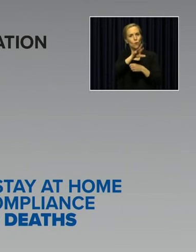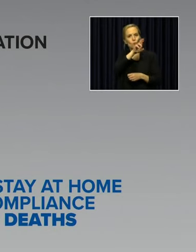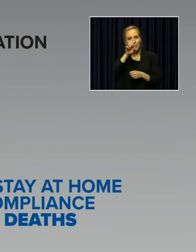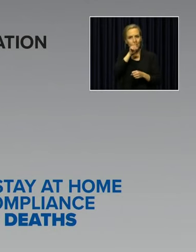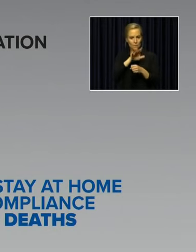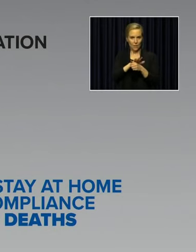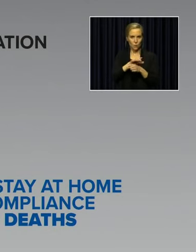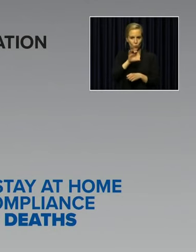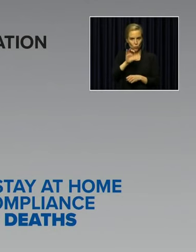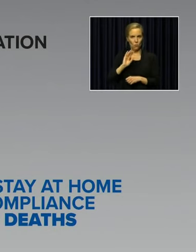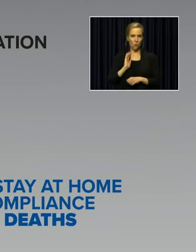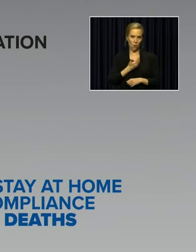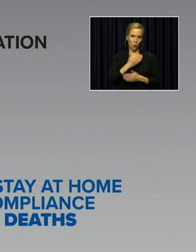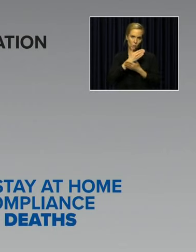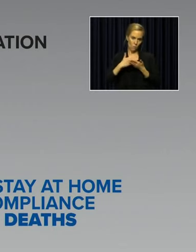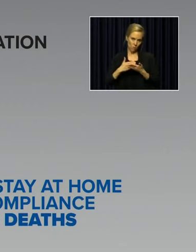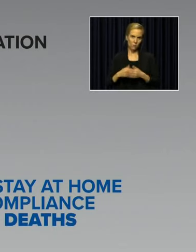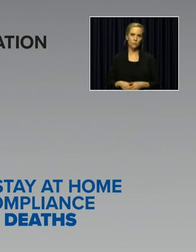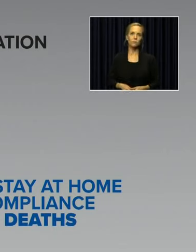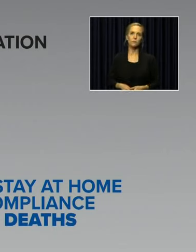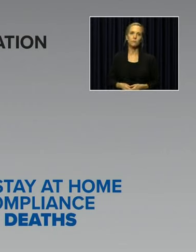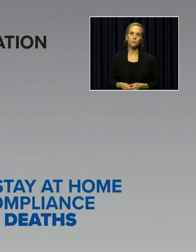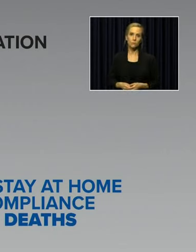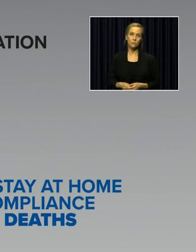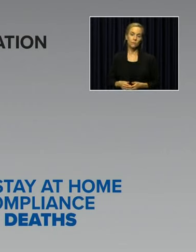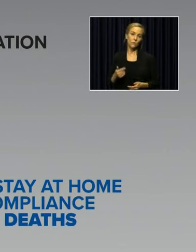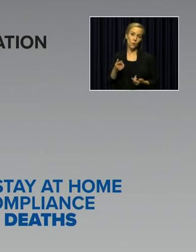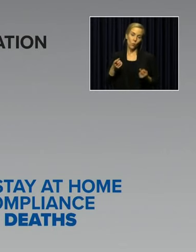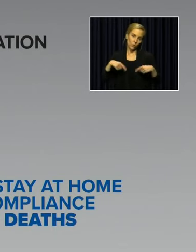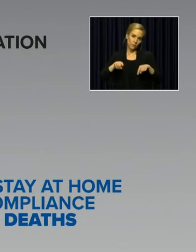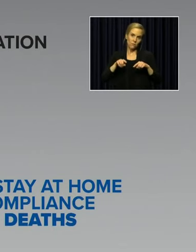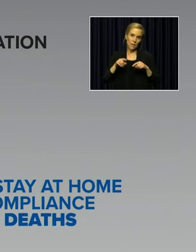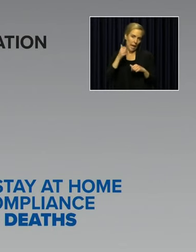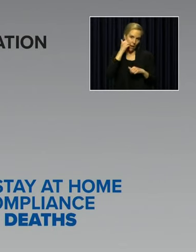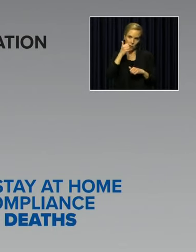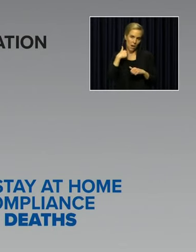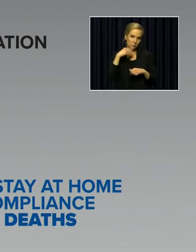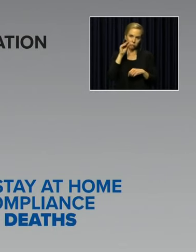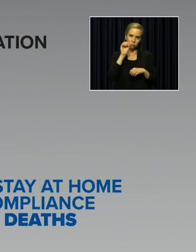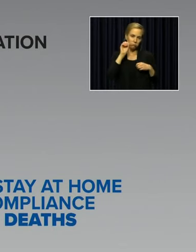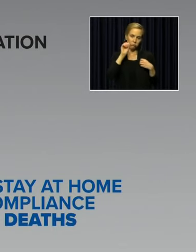THAT DOESN'T HAPPEN HERE. AT THE SAME TIME WE SHOULD BE THINKING ABOUT OUR BROTHERS AND